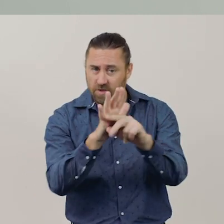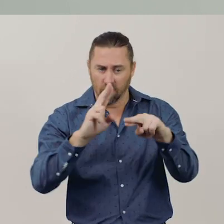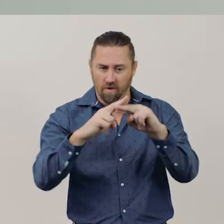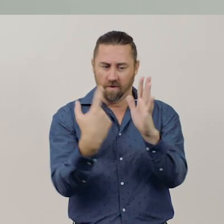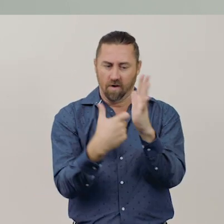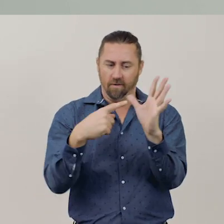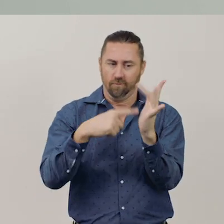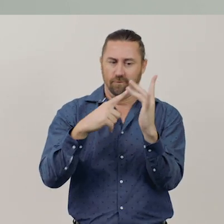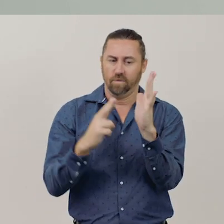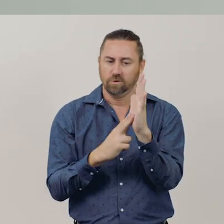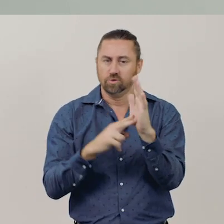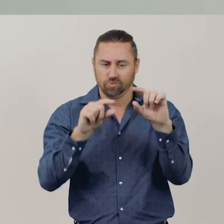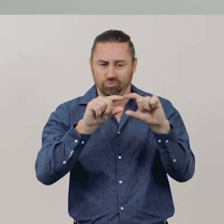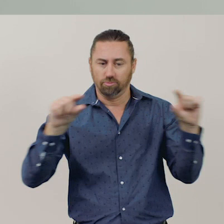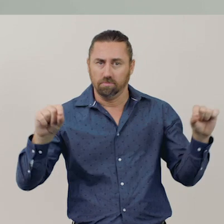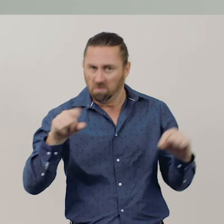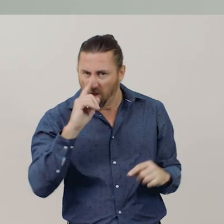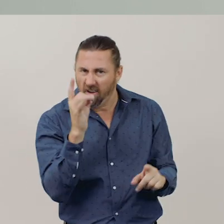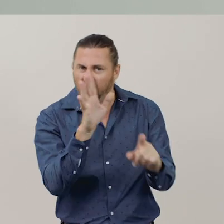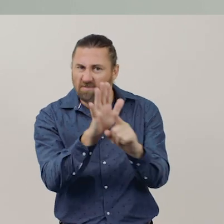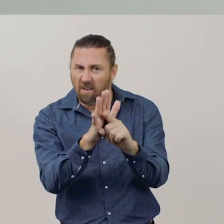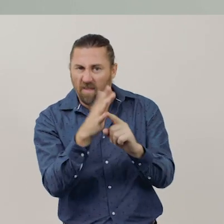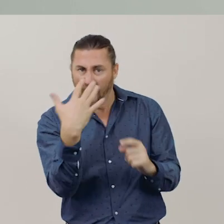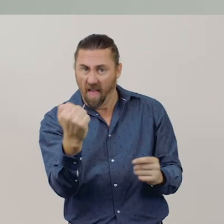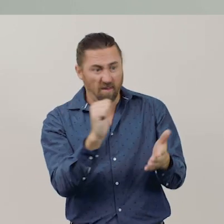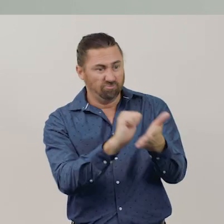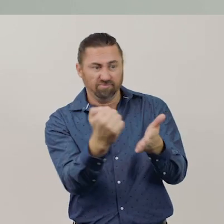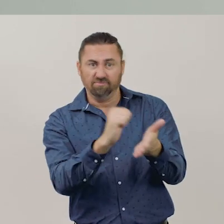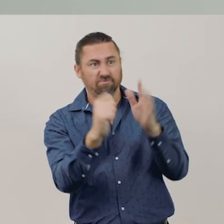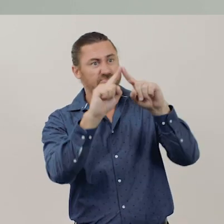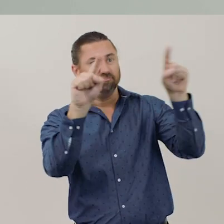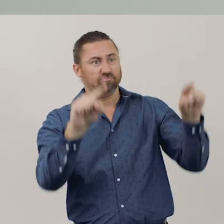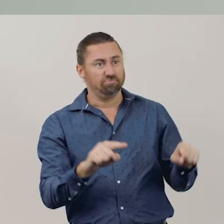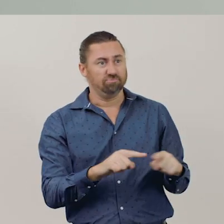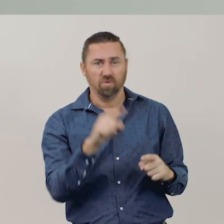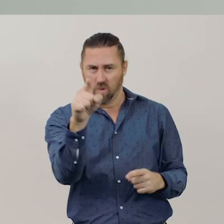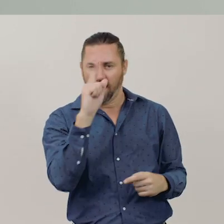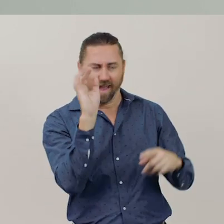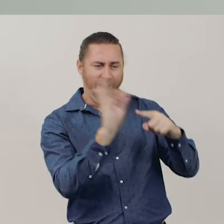You can search online to find printable fraction strips that just need colouring in.